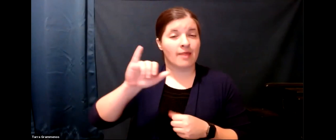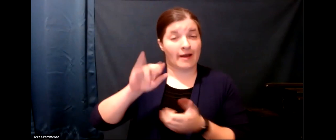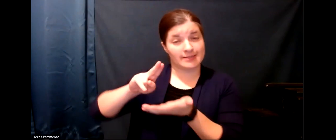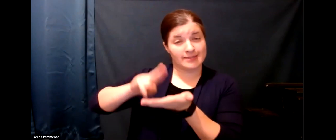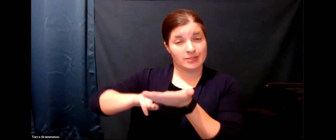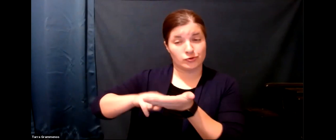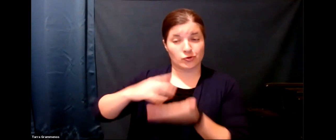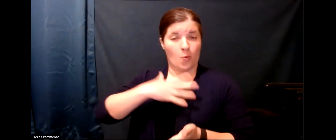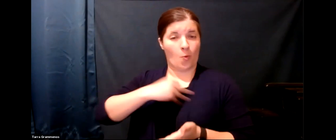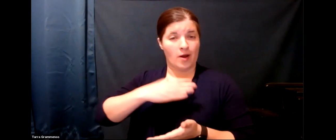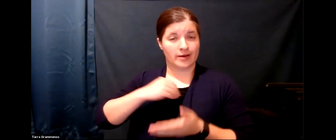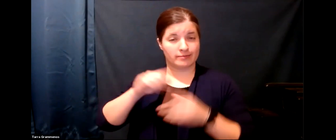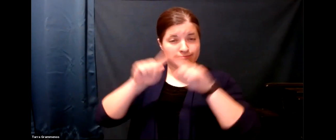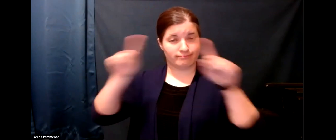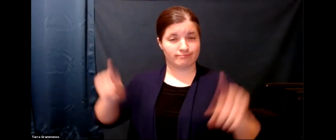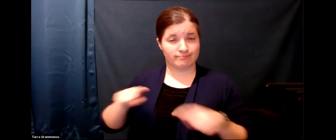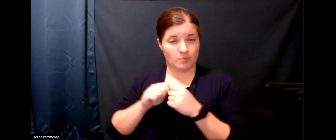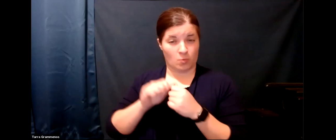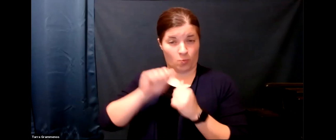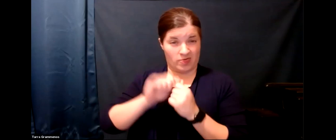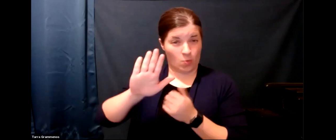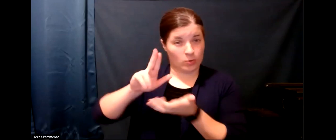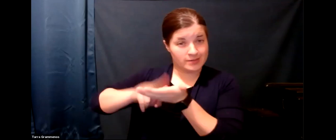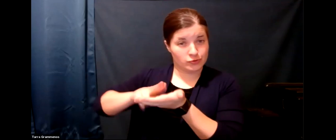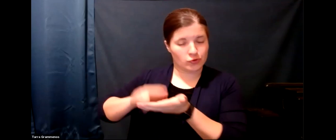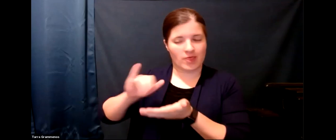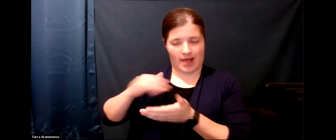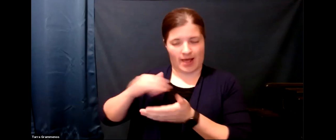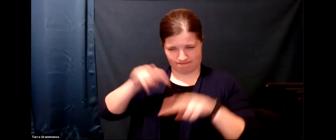we're going to be evaluating for completion.